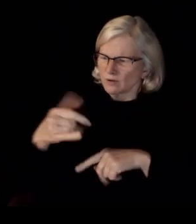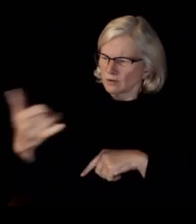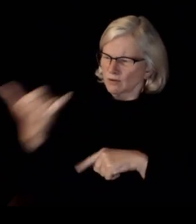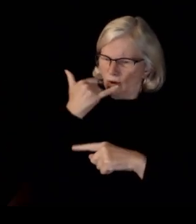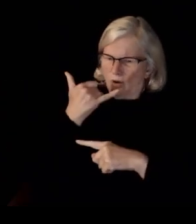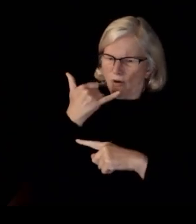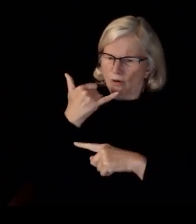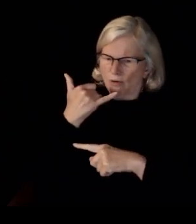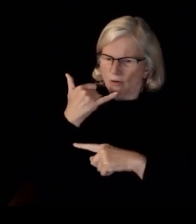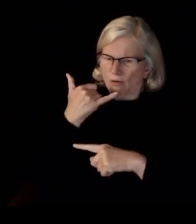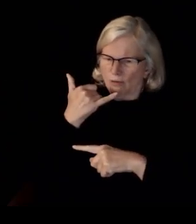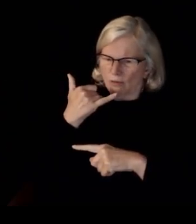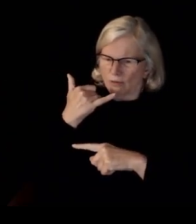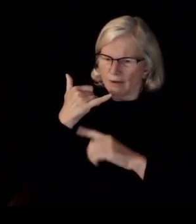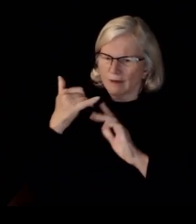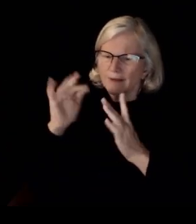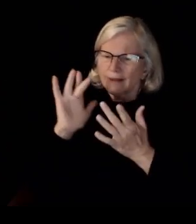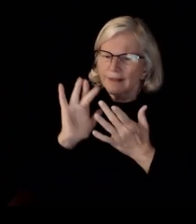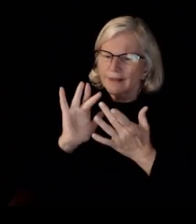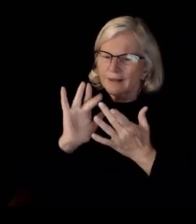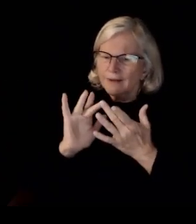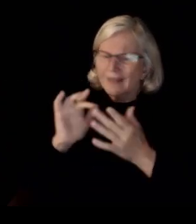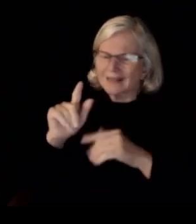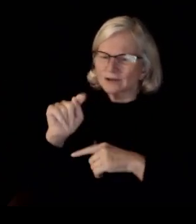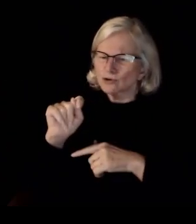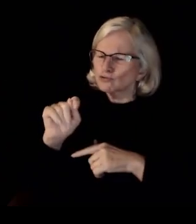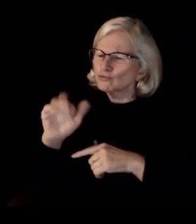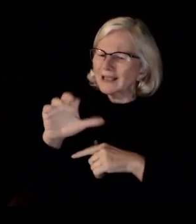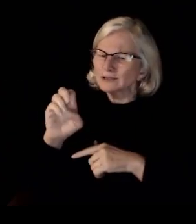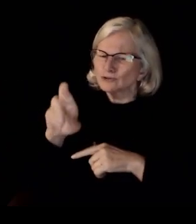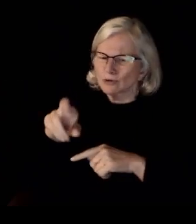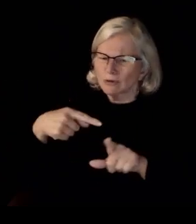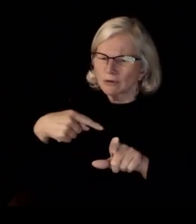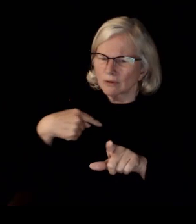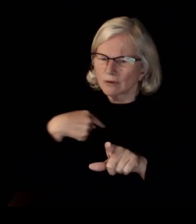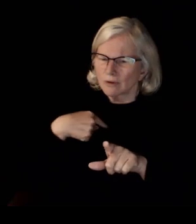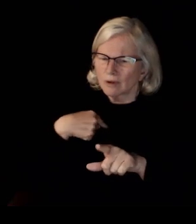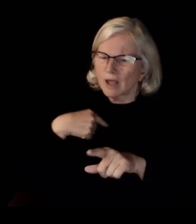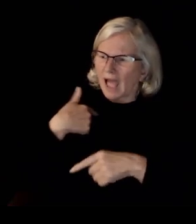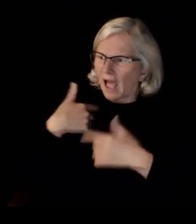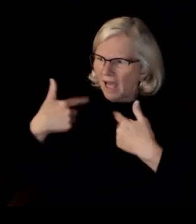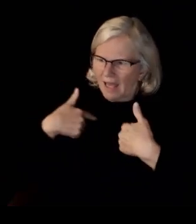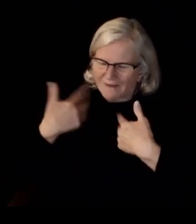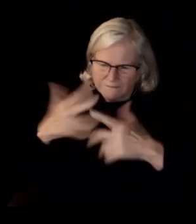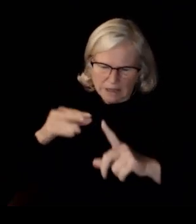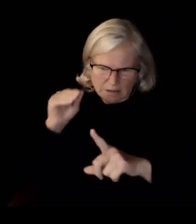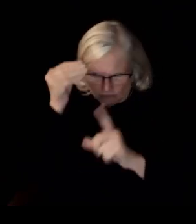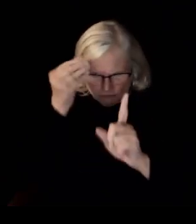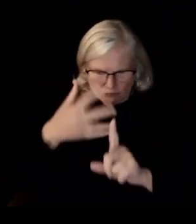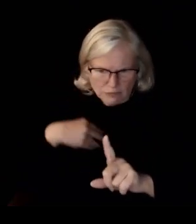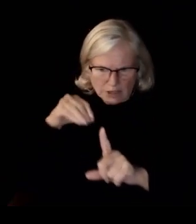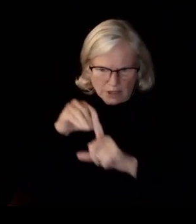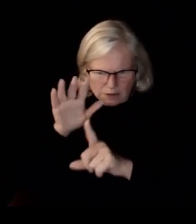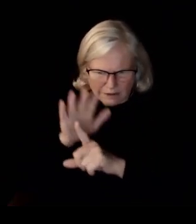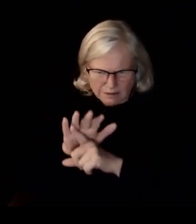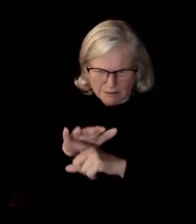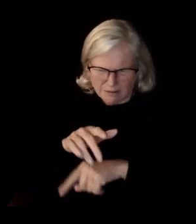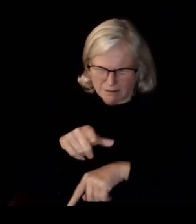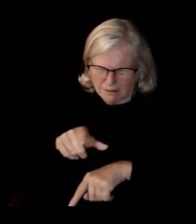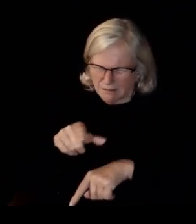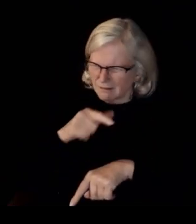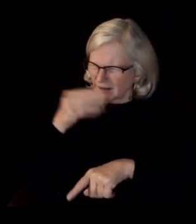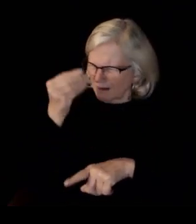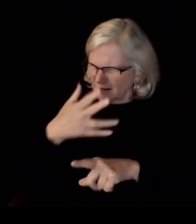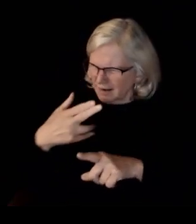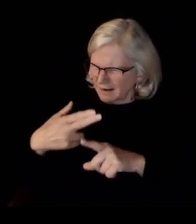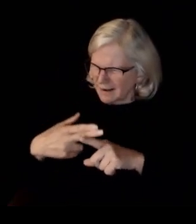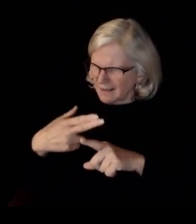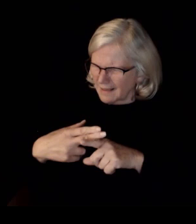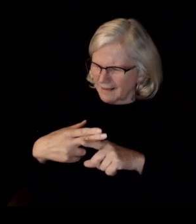had been exposed to COVID they wouldn't tell who the contact was but they said that the